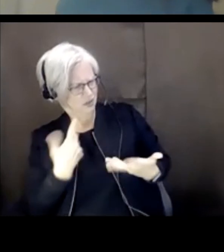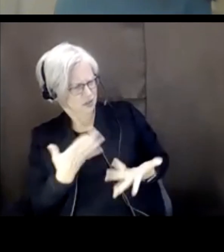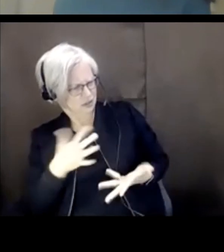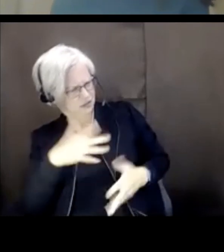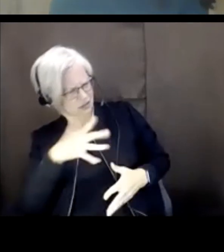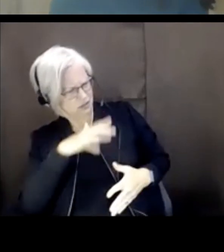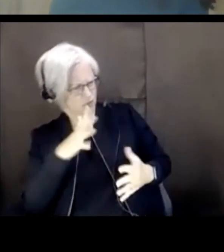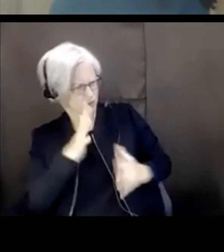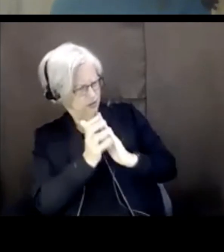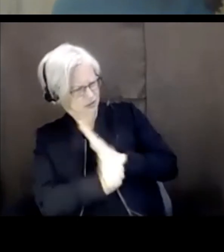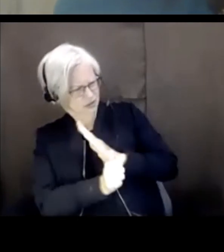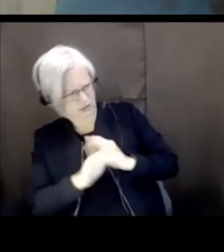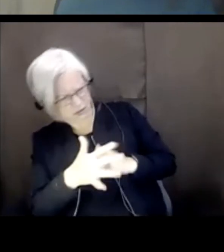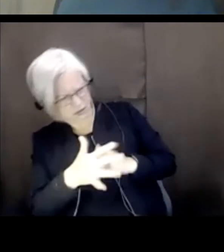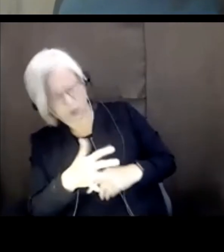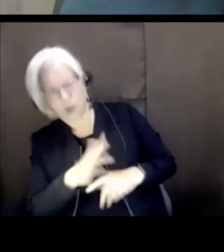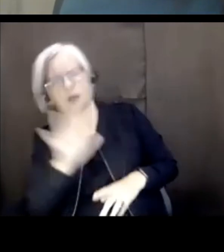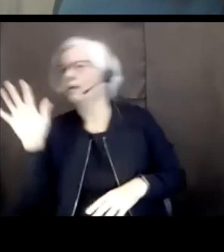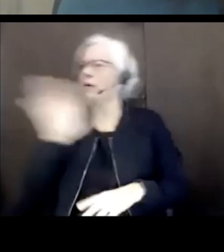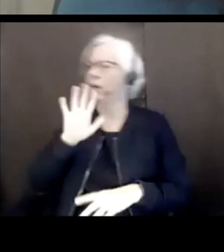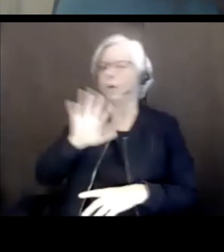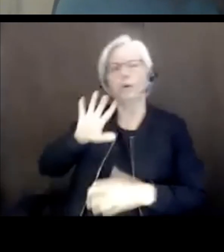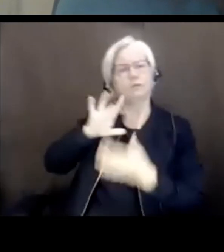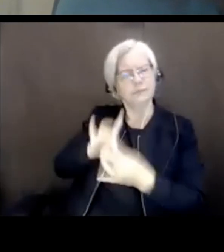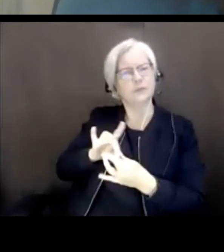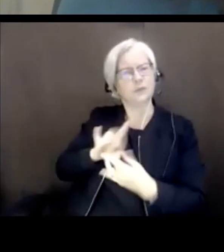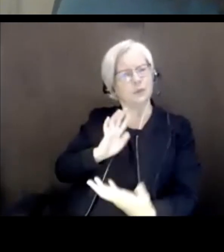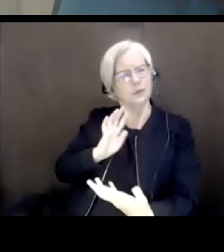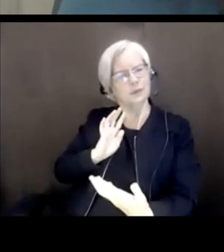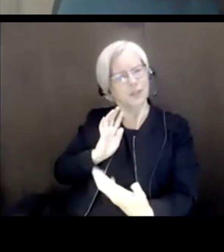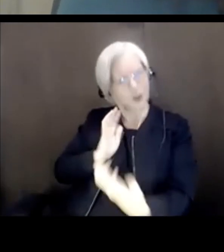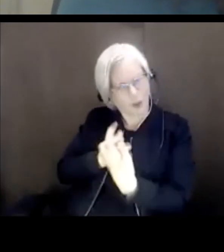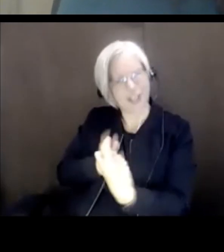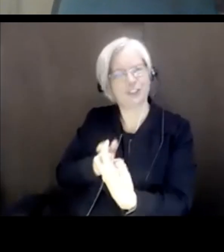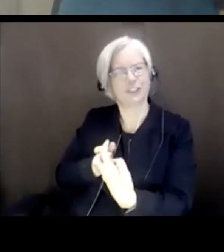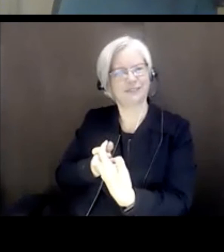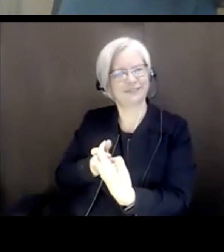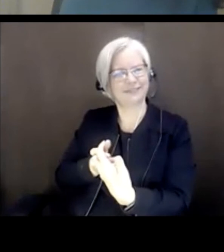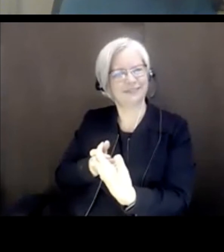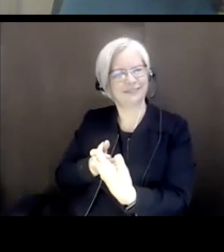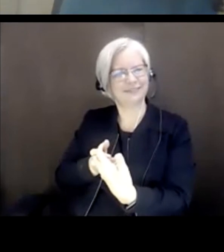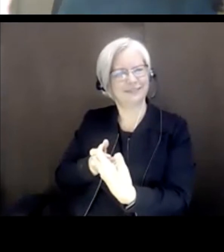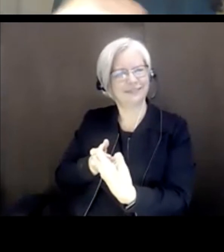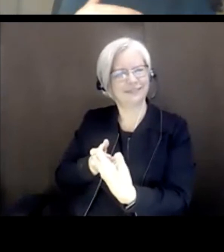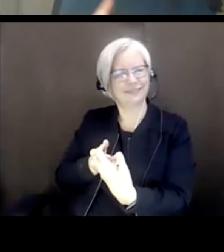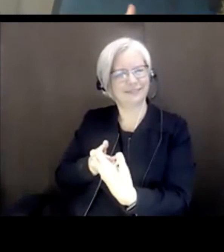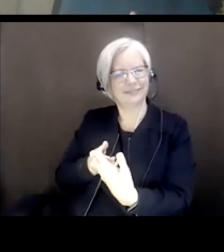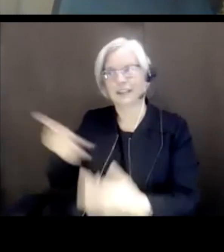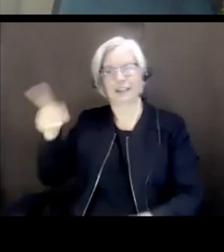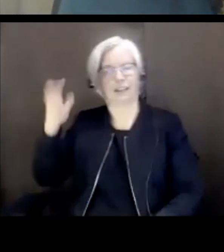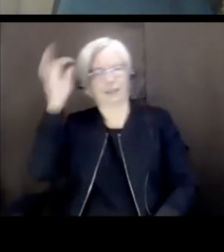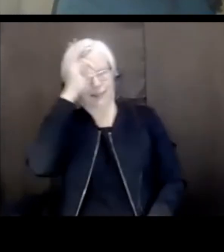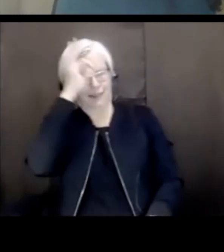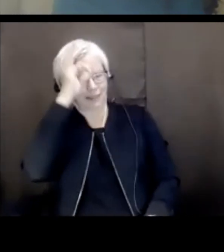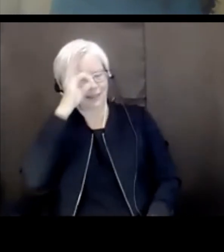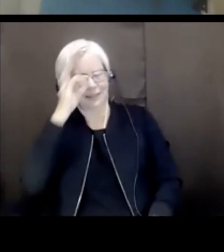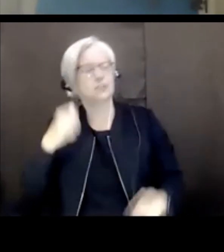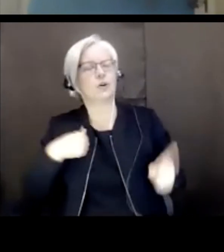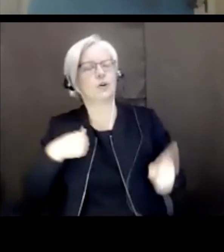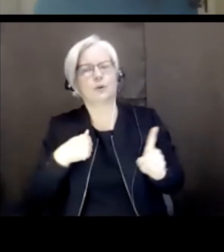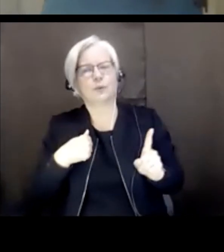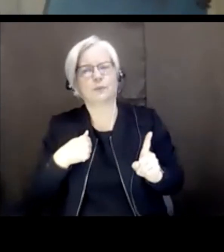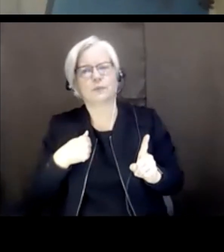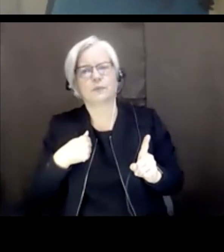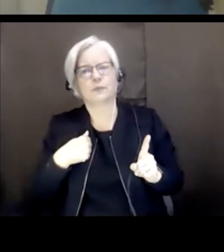THAT ACCOMMODATIONS CONVERSATION WHEN COME INTO PLAY WHEN THERE'S A PERFORMANCE ISSUE BECAUSE